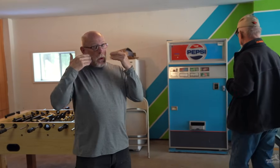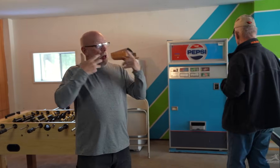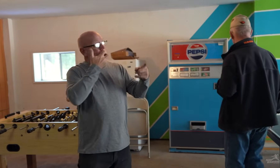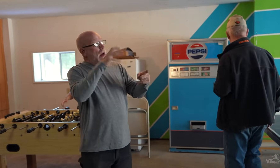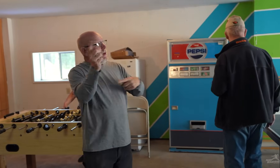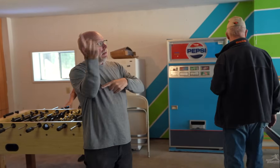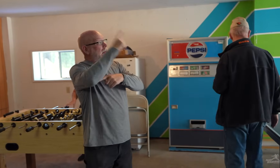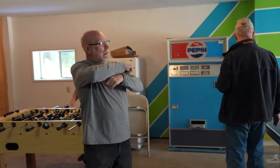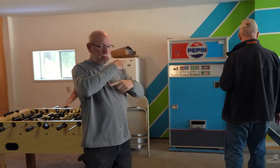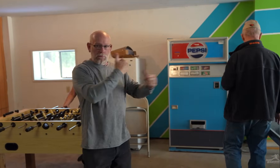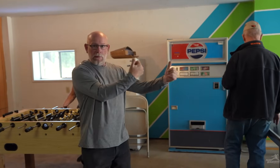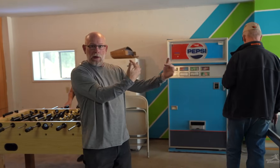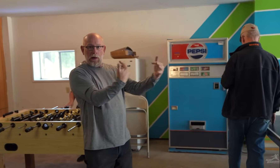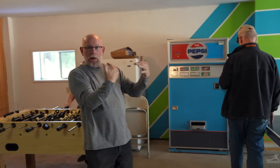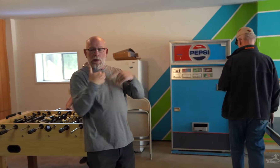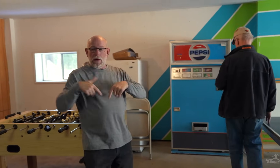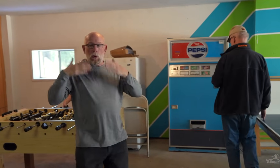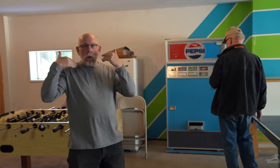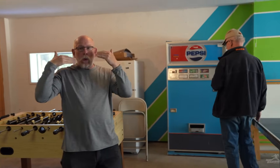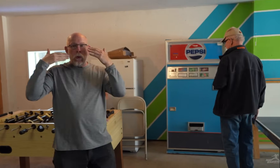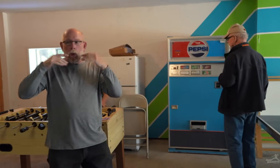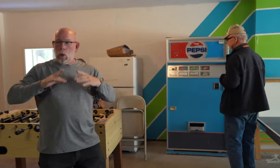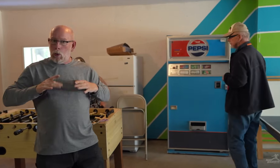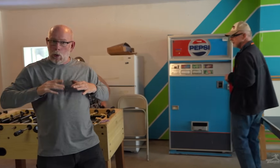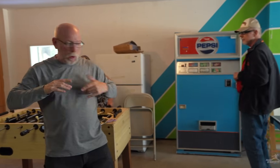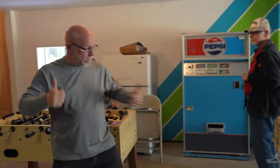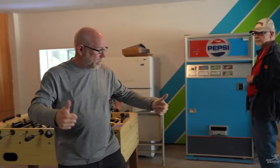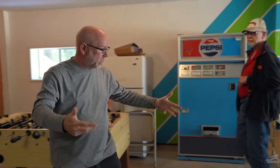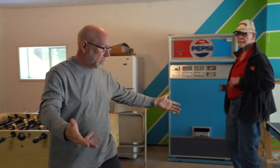So on a hot day, it’s perfect to hang out here.